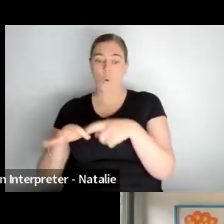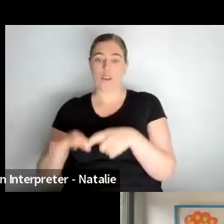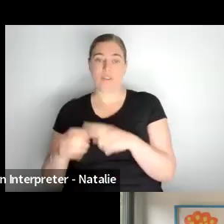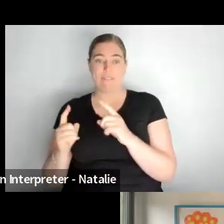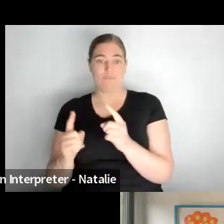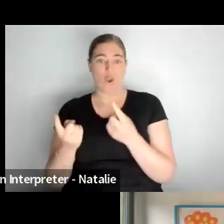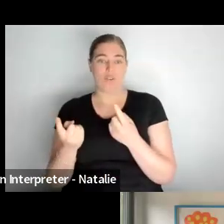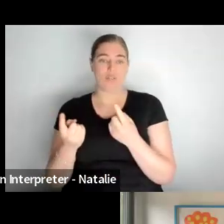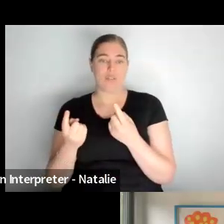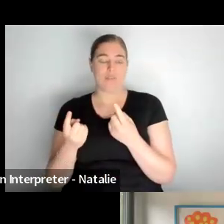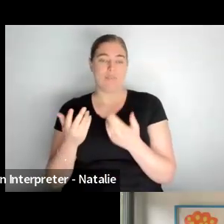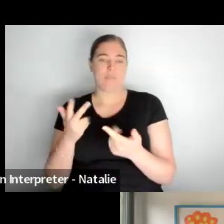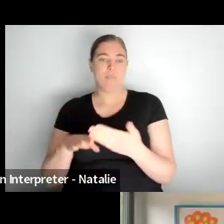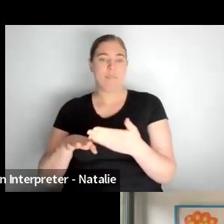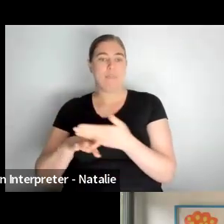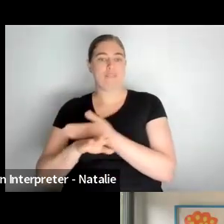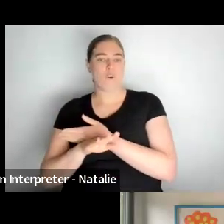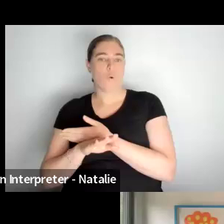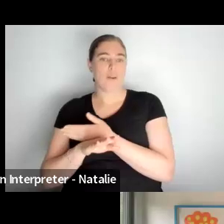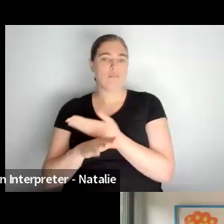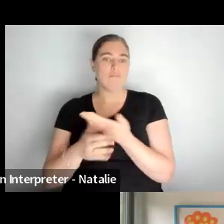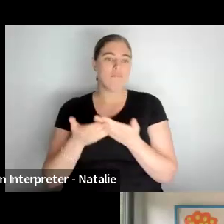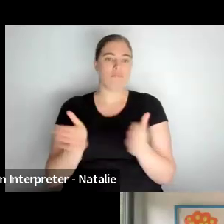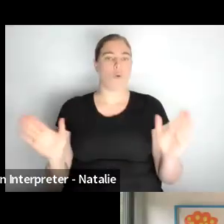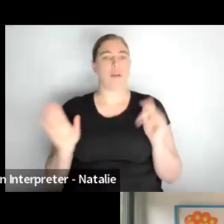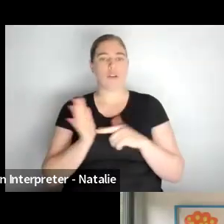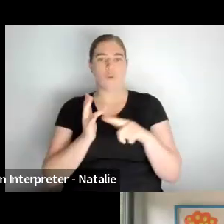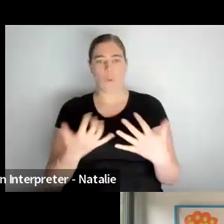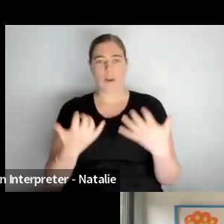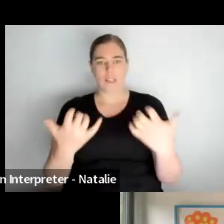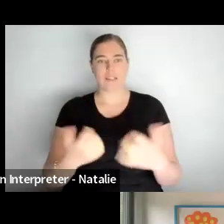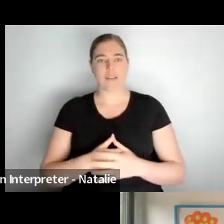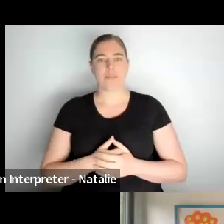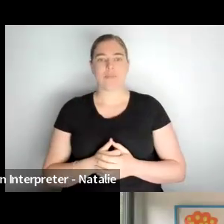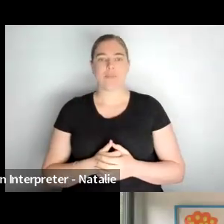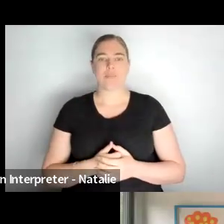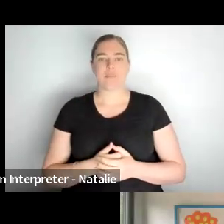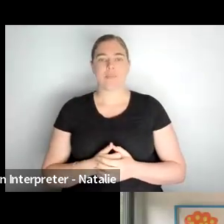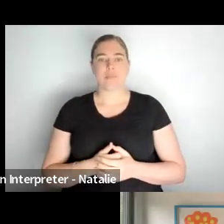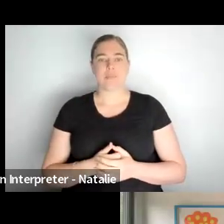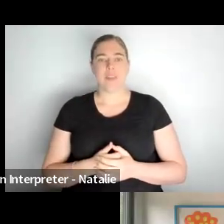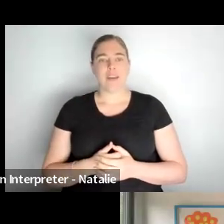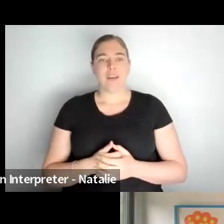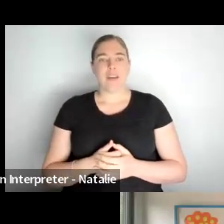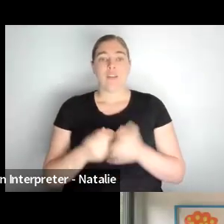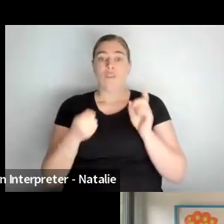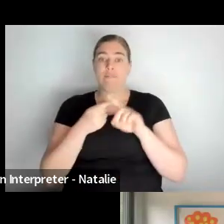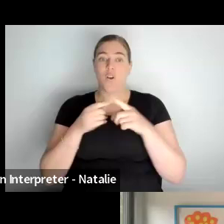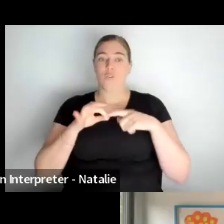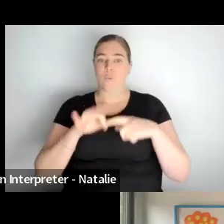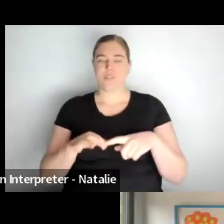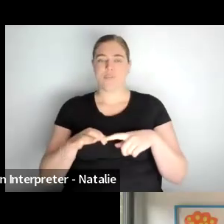we go into opening it up to the audience. The first question we wanted to spend time